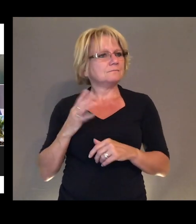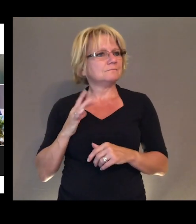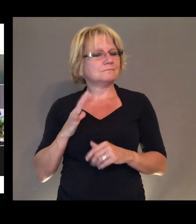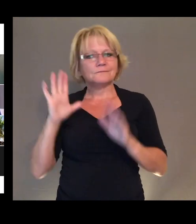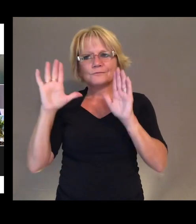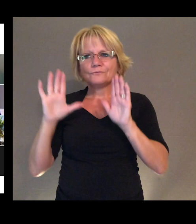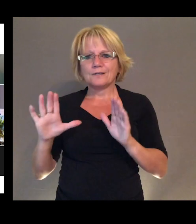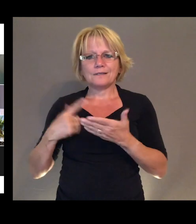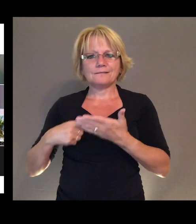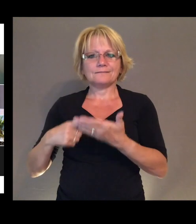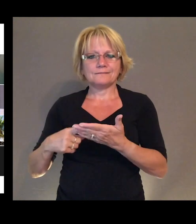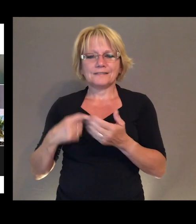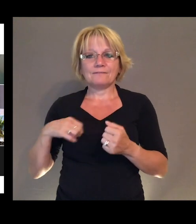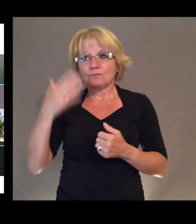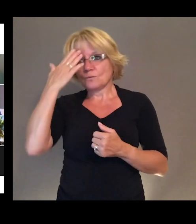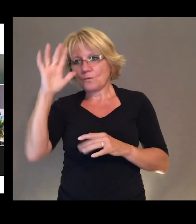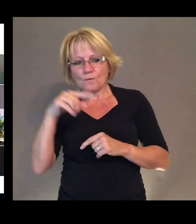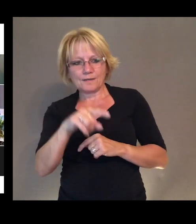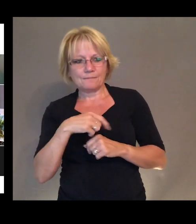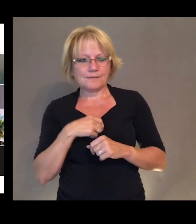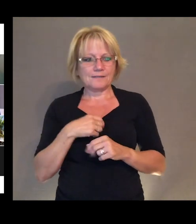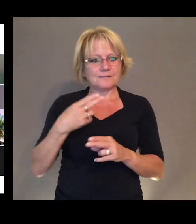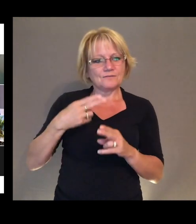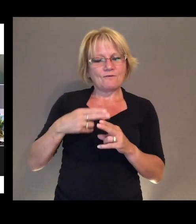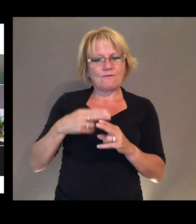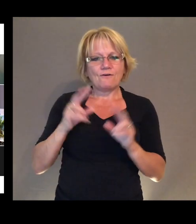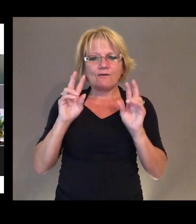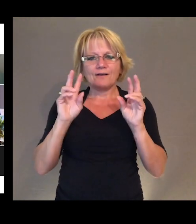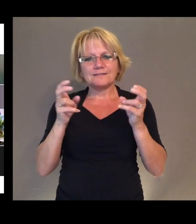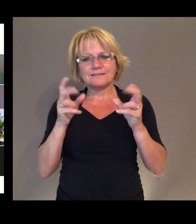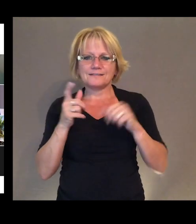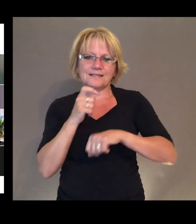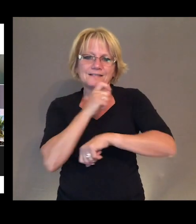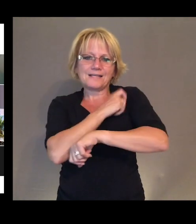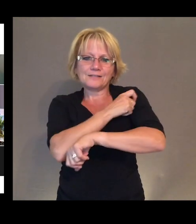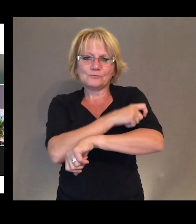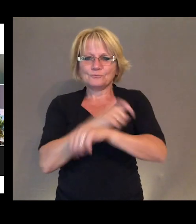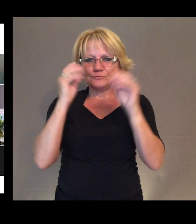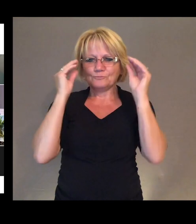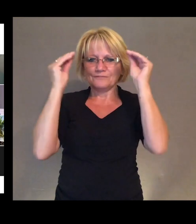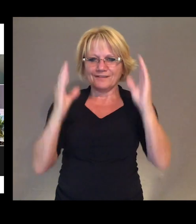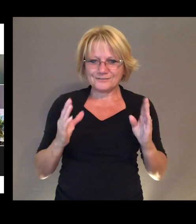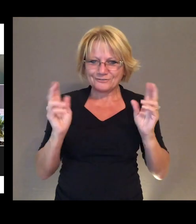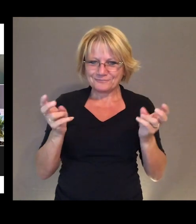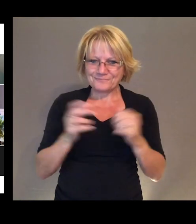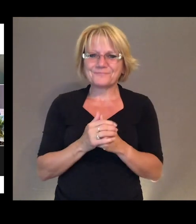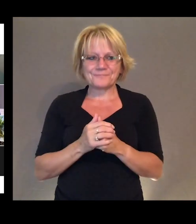he's was called the tattooed... He's called the tattoo professor. And he was in a great documentary,